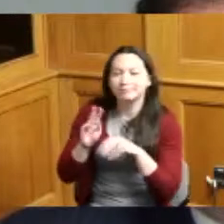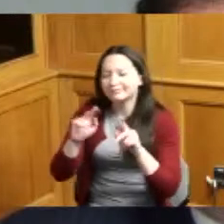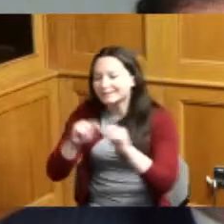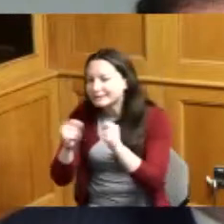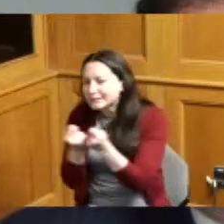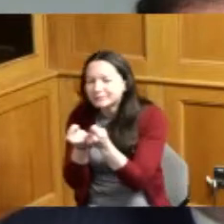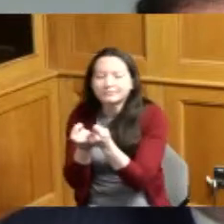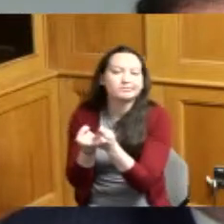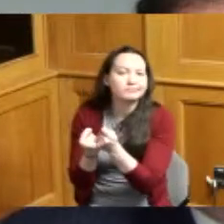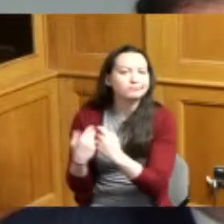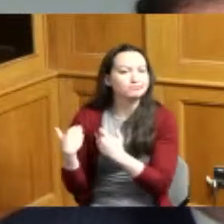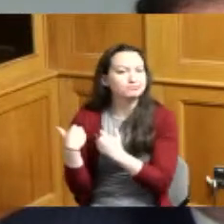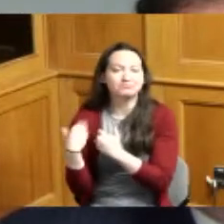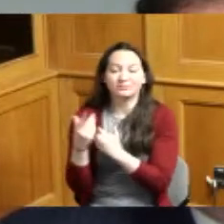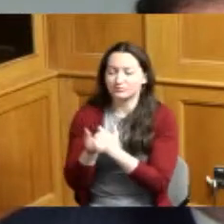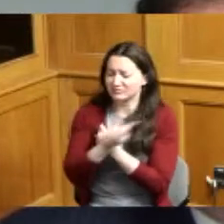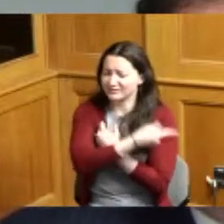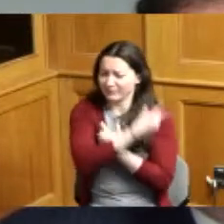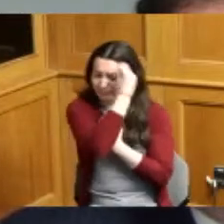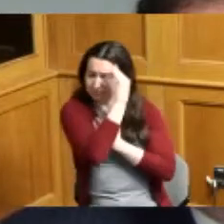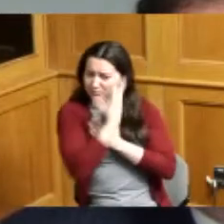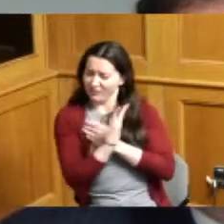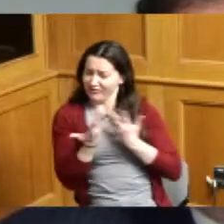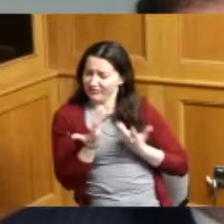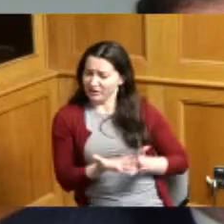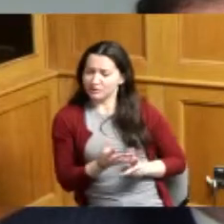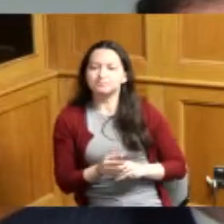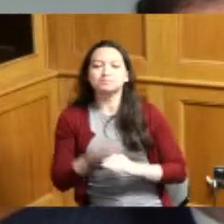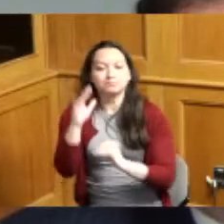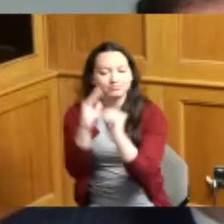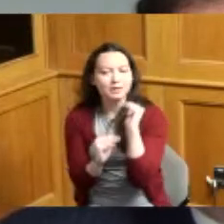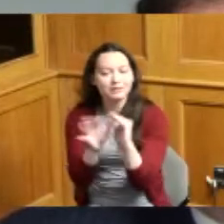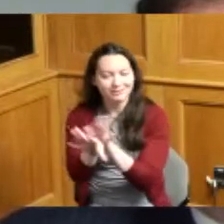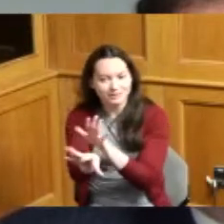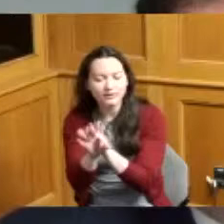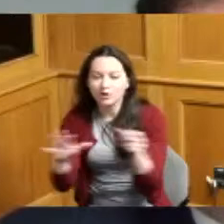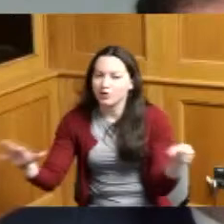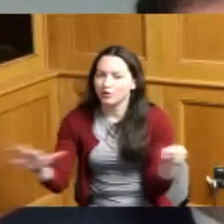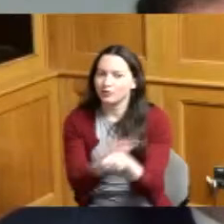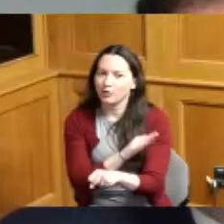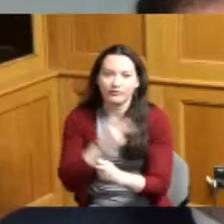uh they have told us that there will be uh for sites that are selected a full site visit uh in